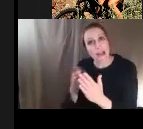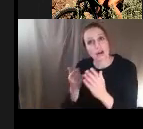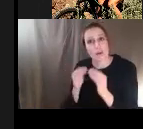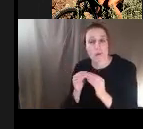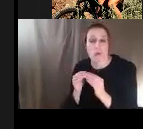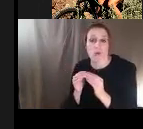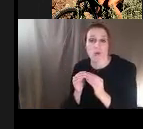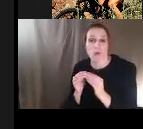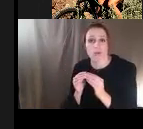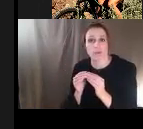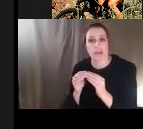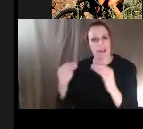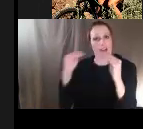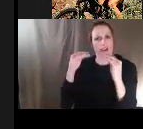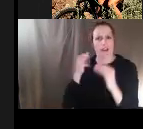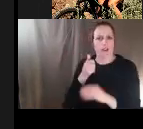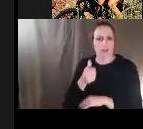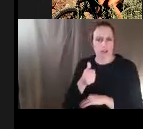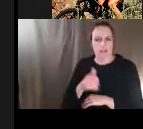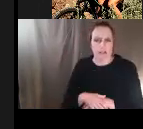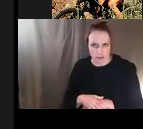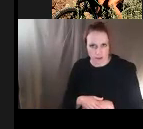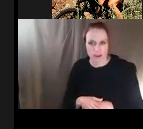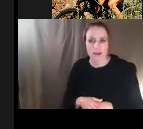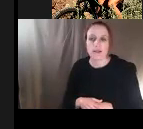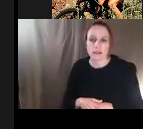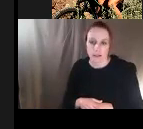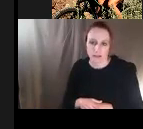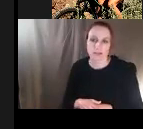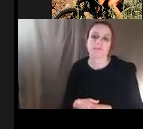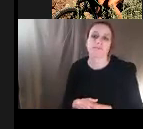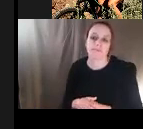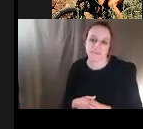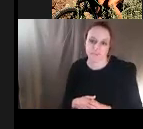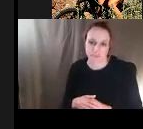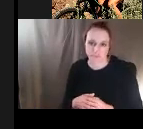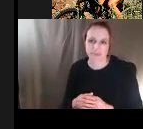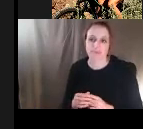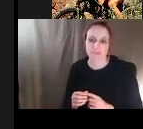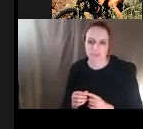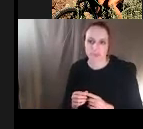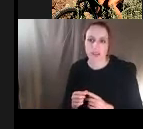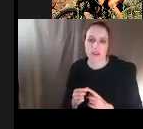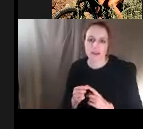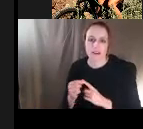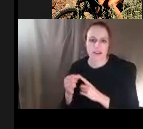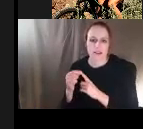cultural appropriation. I don't have time to talk about that but we all do